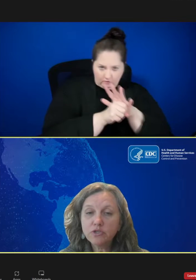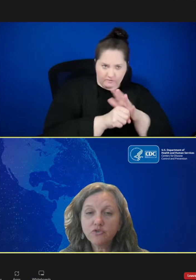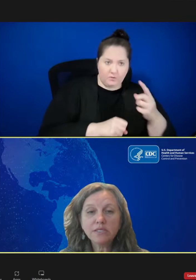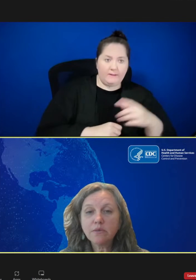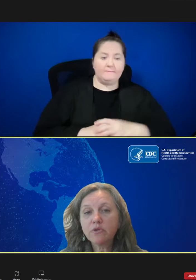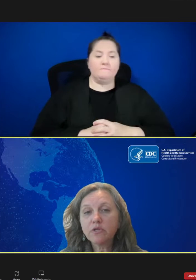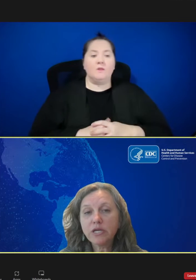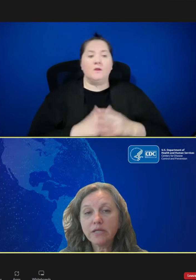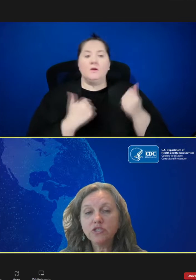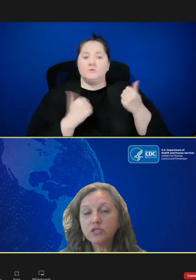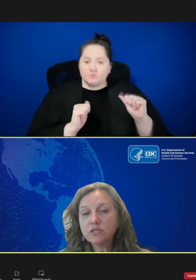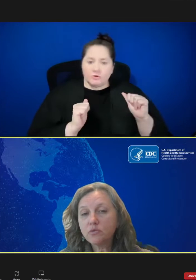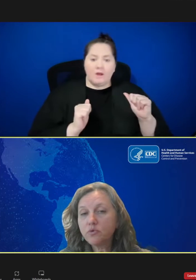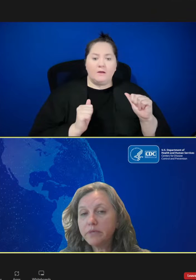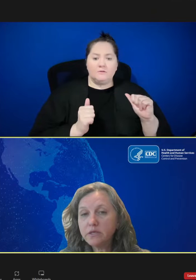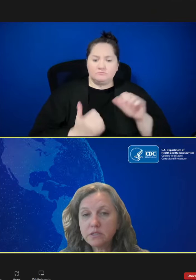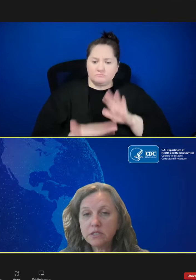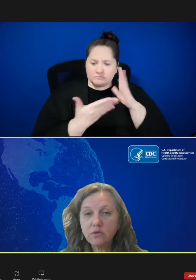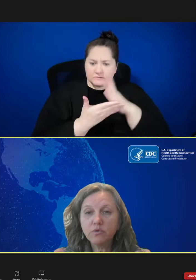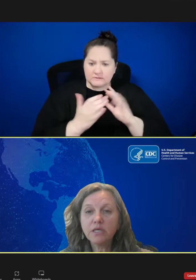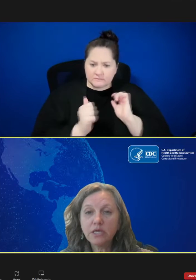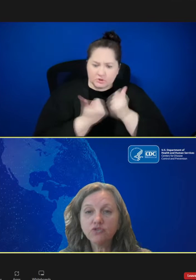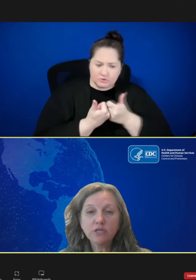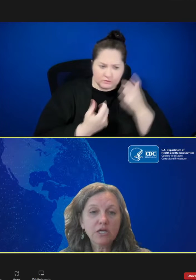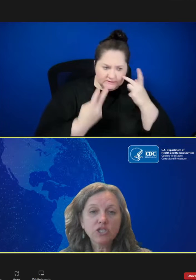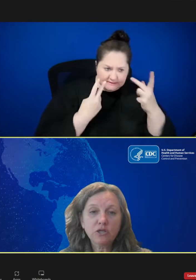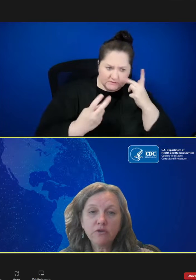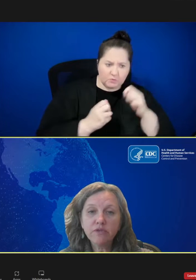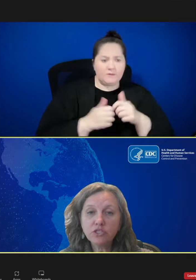address some of the challenges that were being seen with the introduction of these